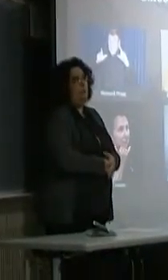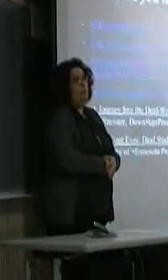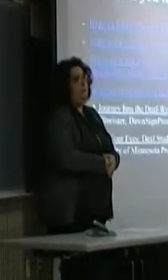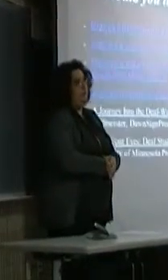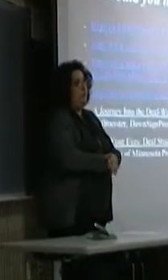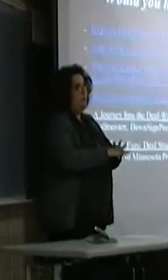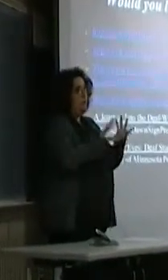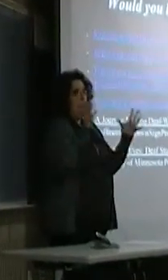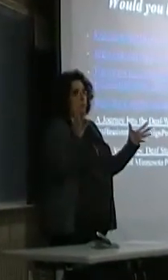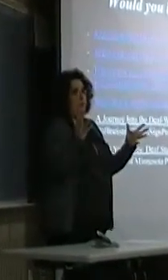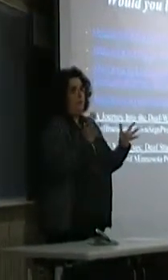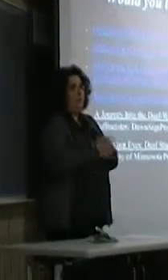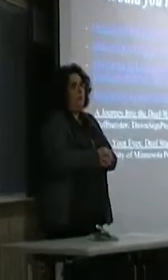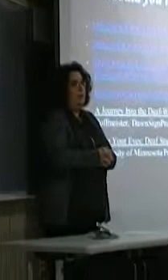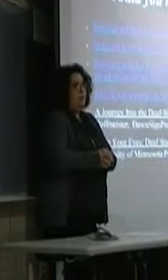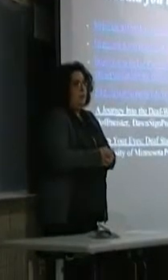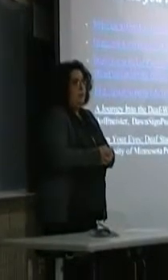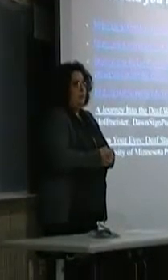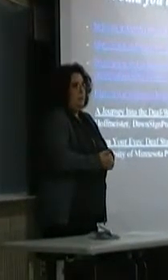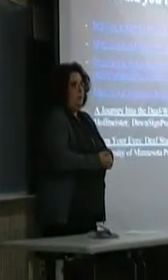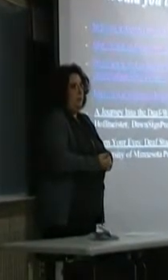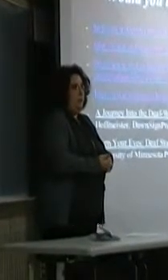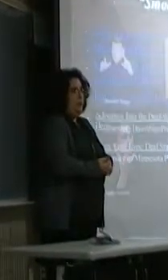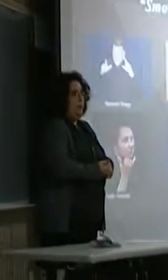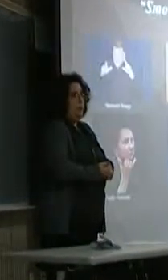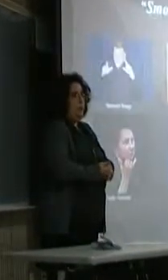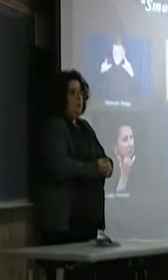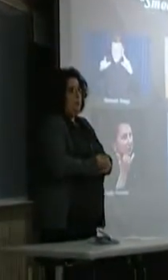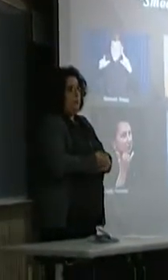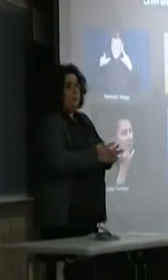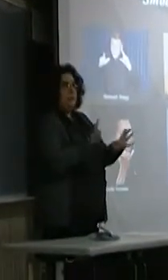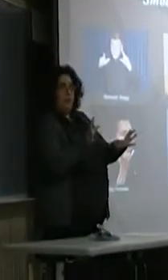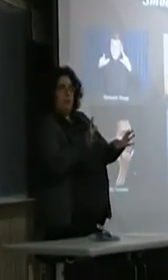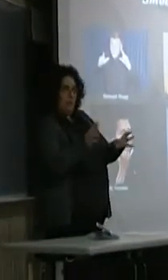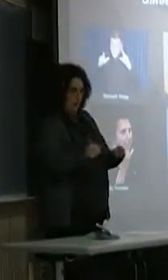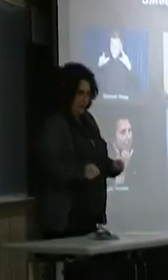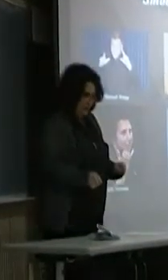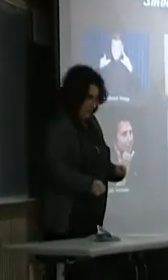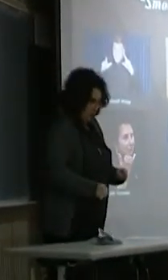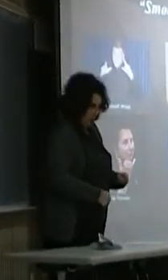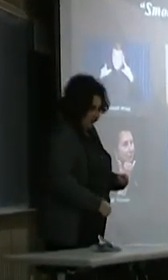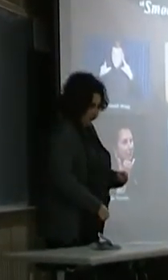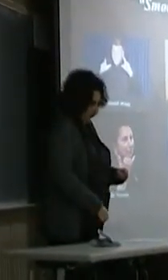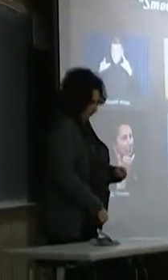He's written so many really great essays and books. He's easy to read and understand.